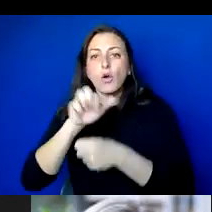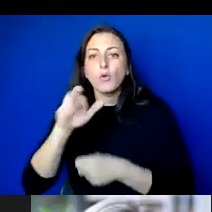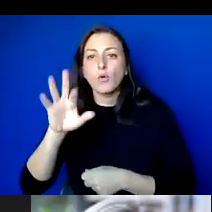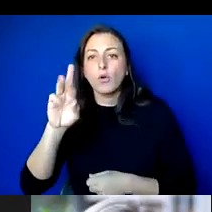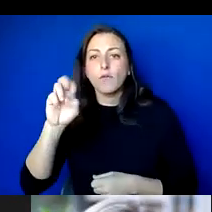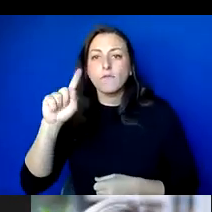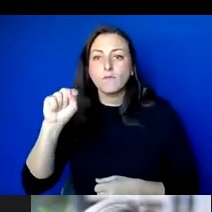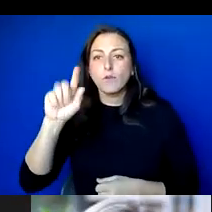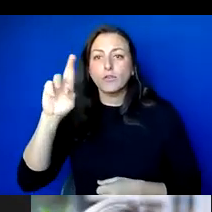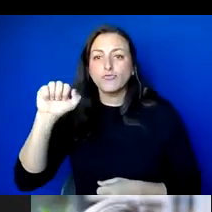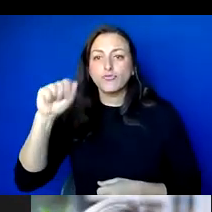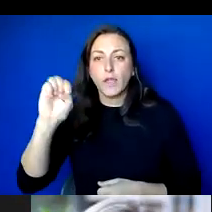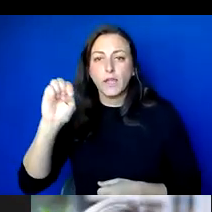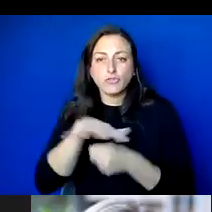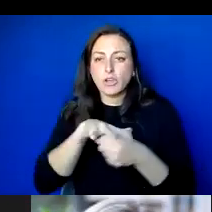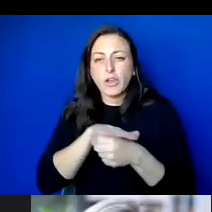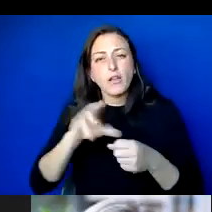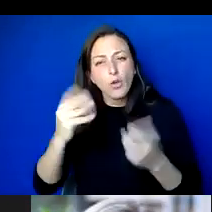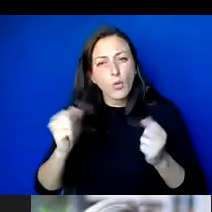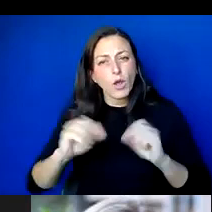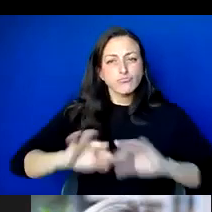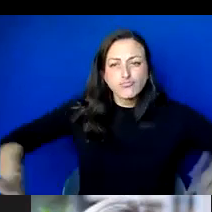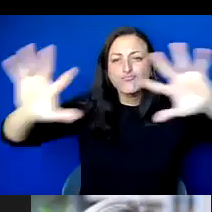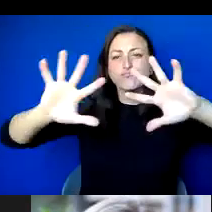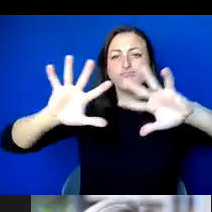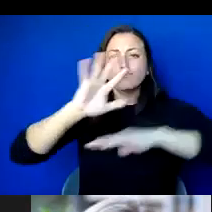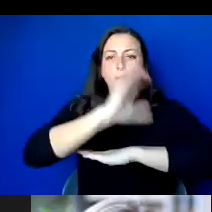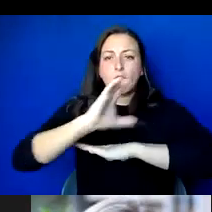and so you'll see here that we do have things nicely distributed around the state.